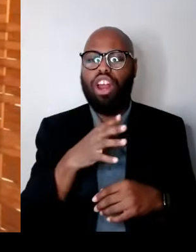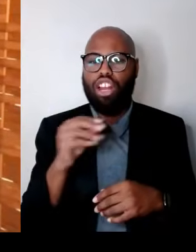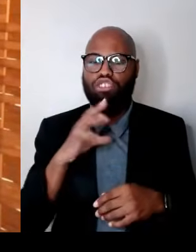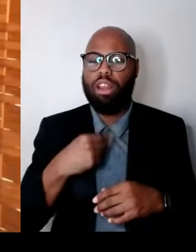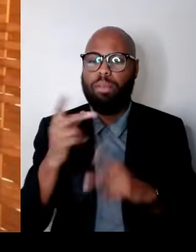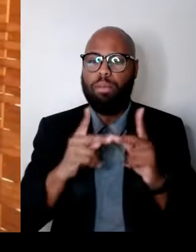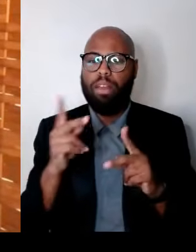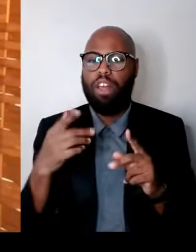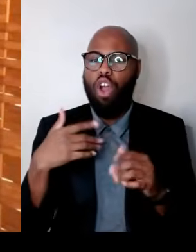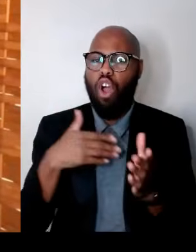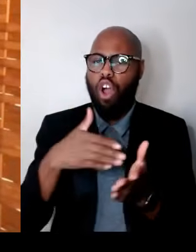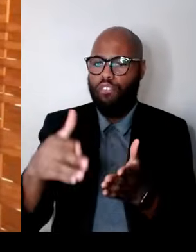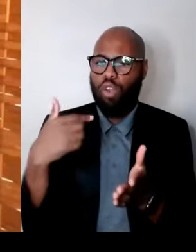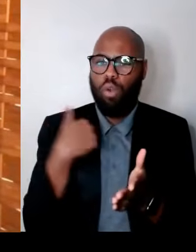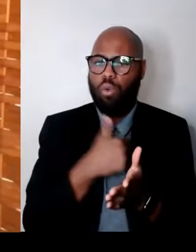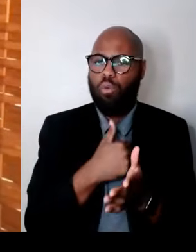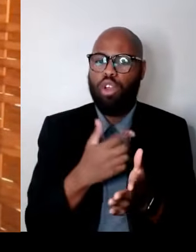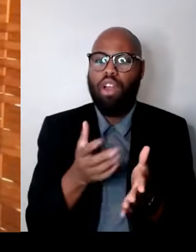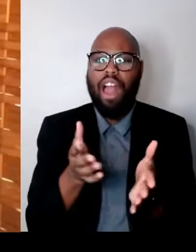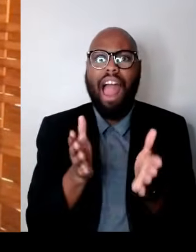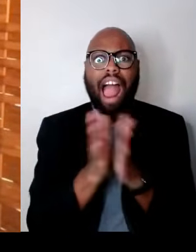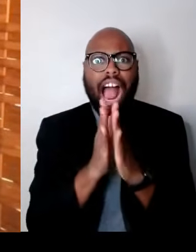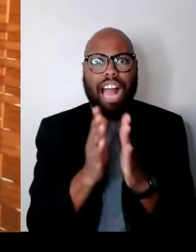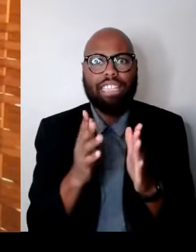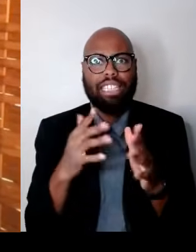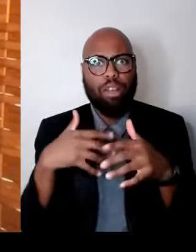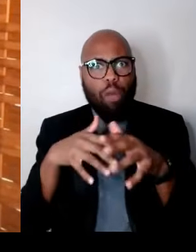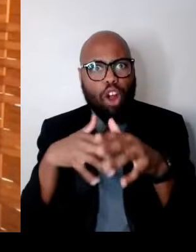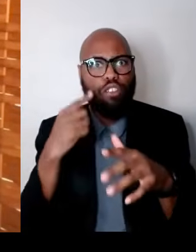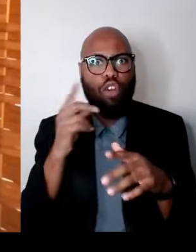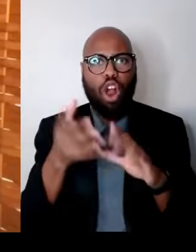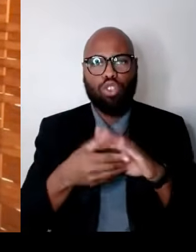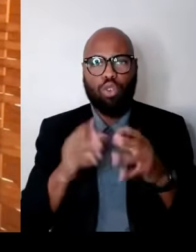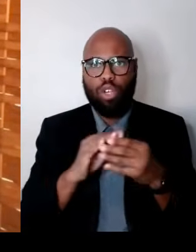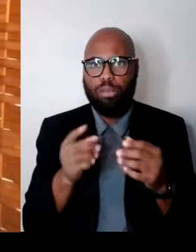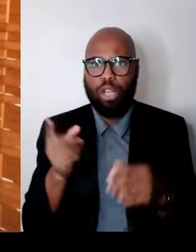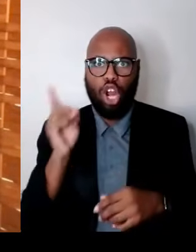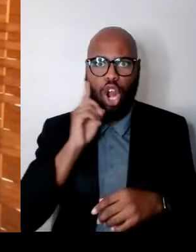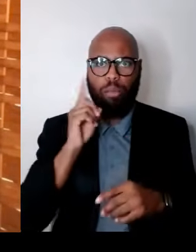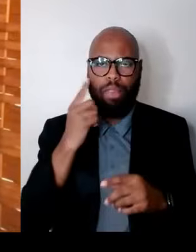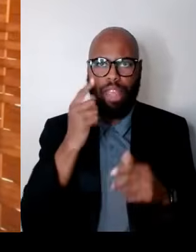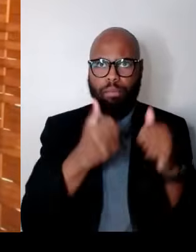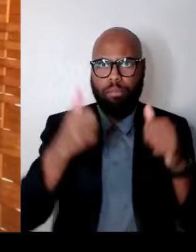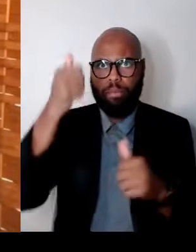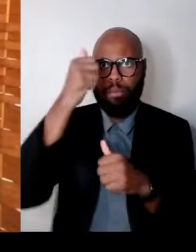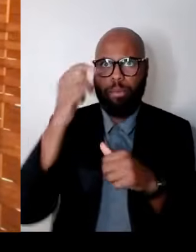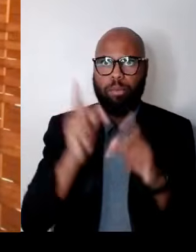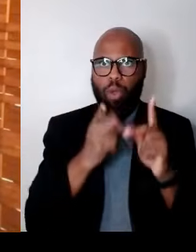and asking for our stories to be heard. But when we think about who's in power, those stories are then flipped